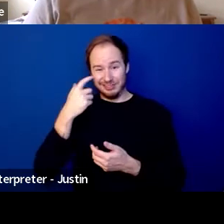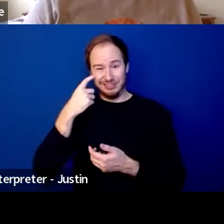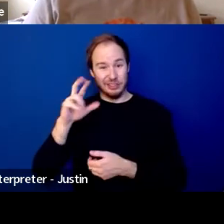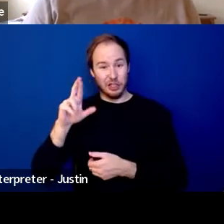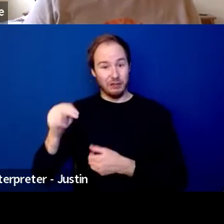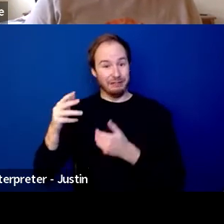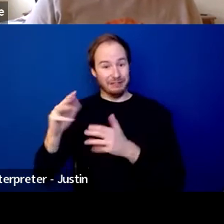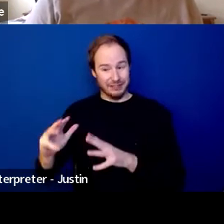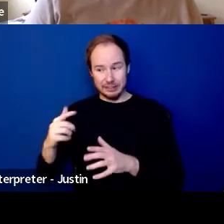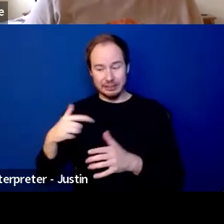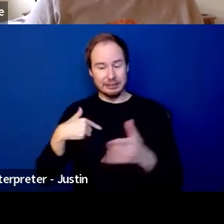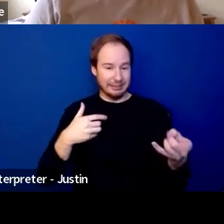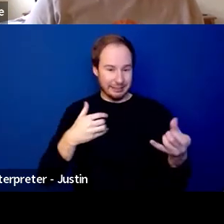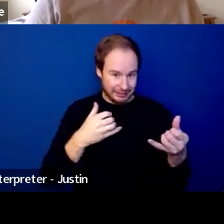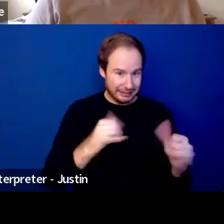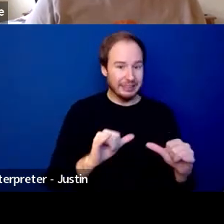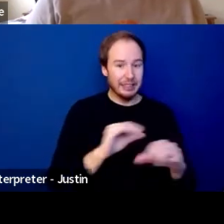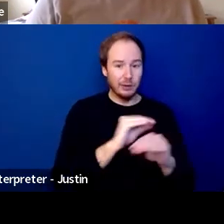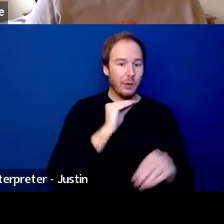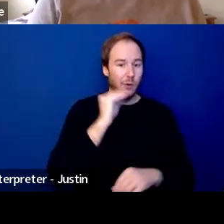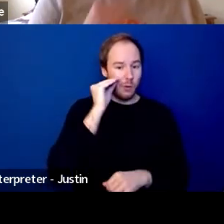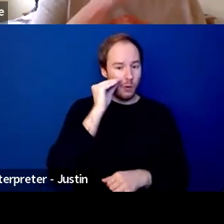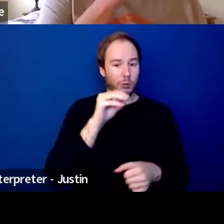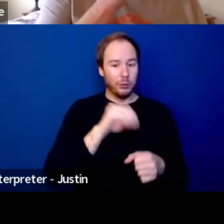some of them are still on the streets of Chinatown on Oahu.